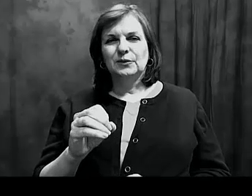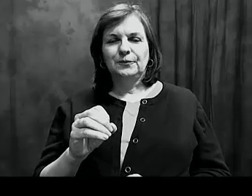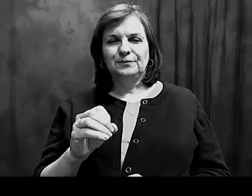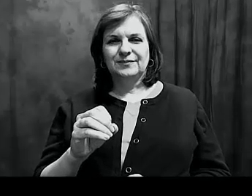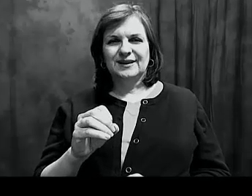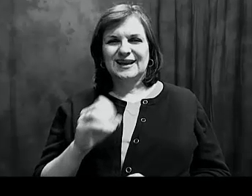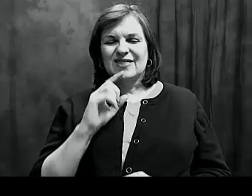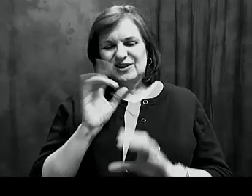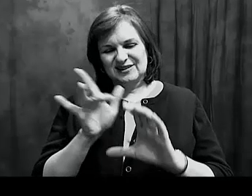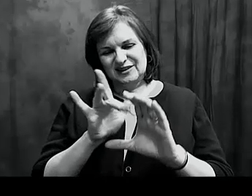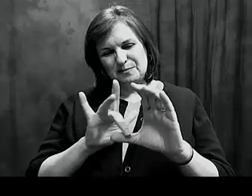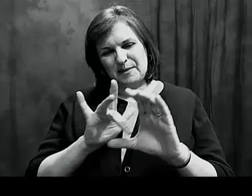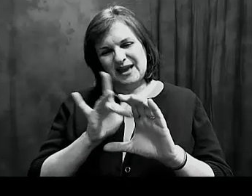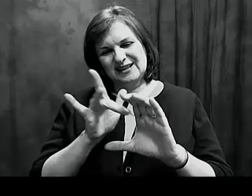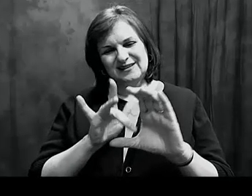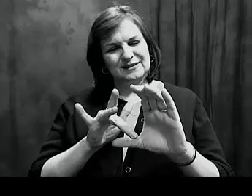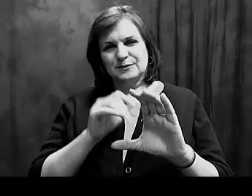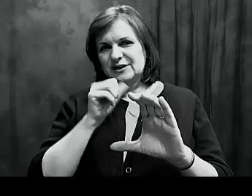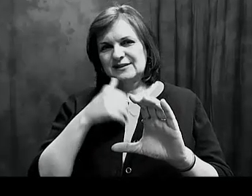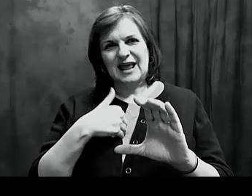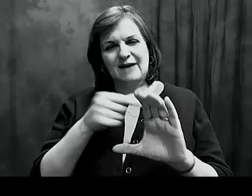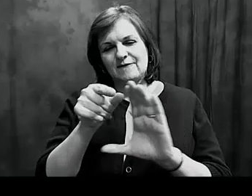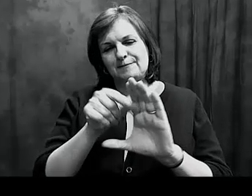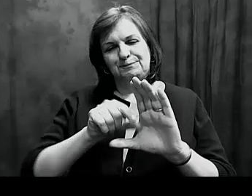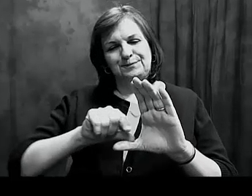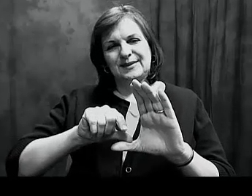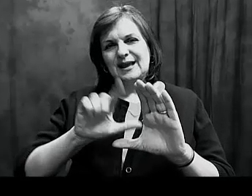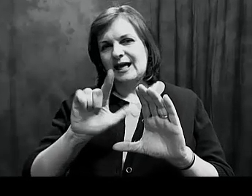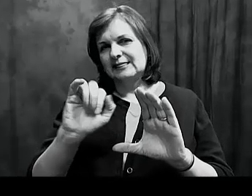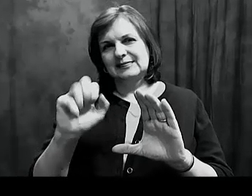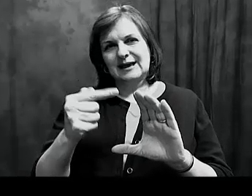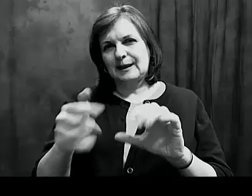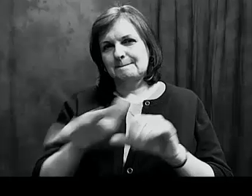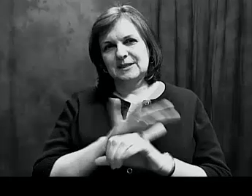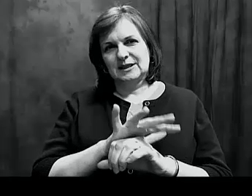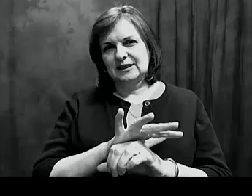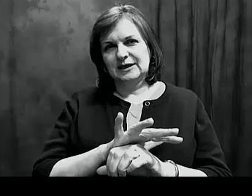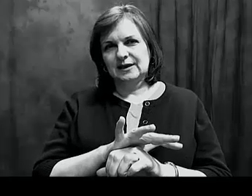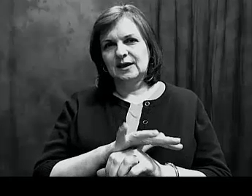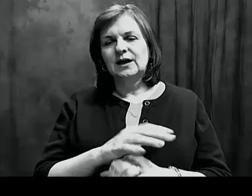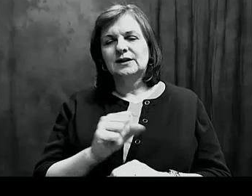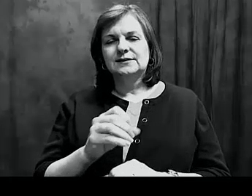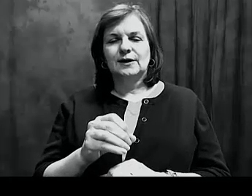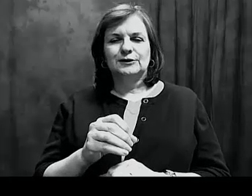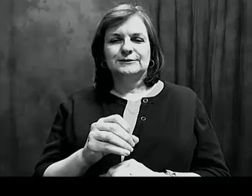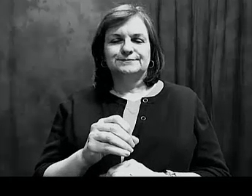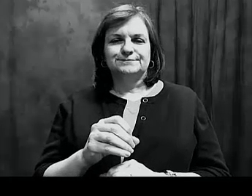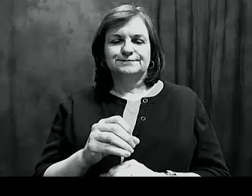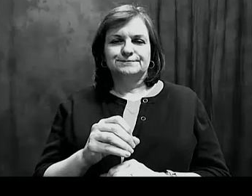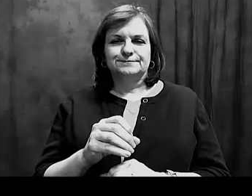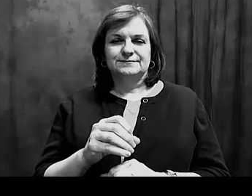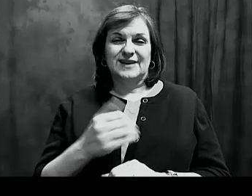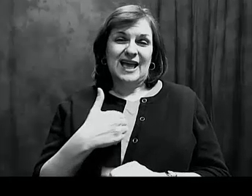there's a space but it's not going to be lined completely meaning that they can have some organs starting to form in this space but